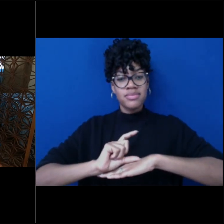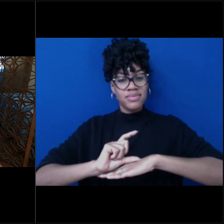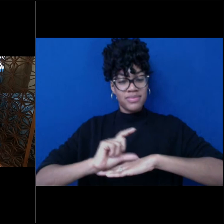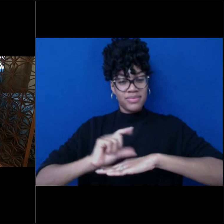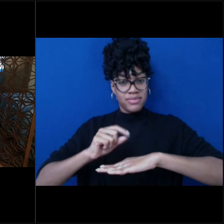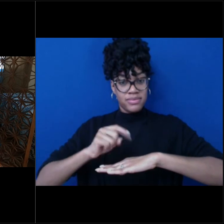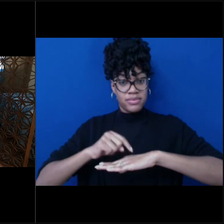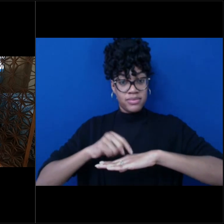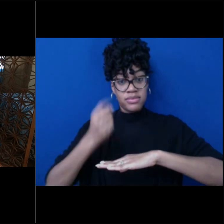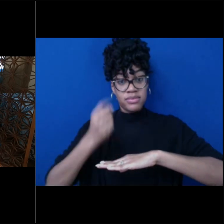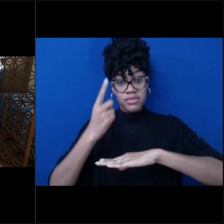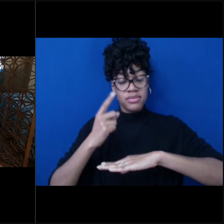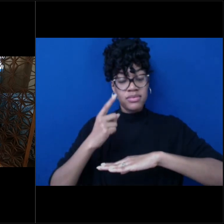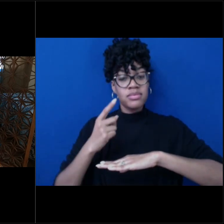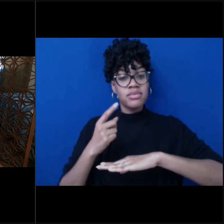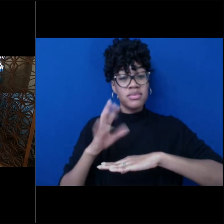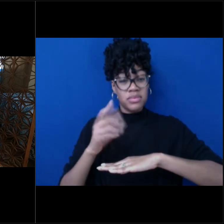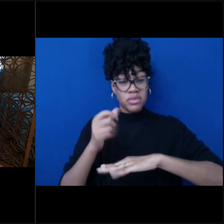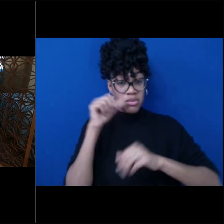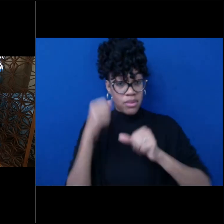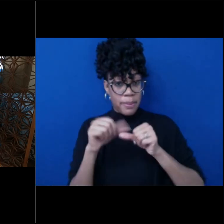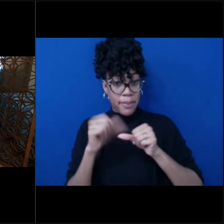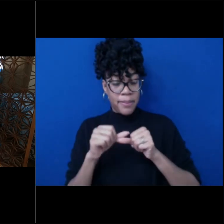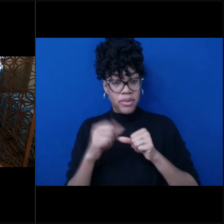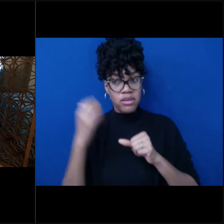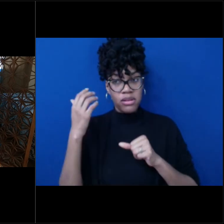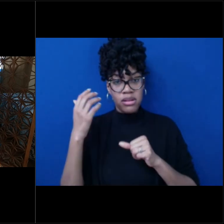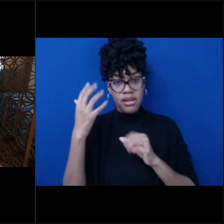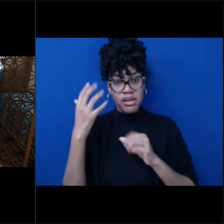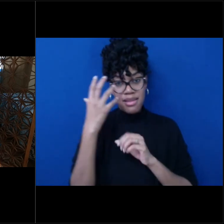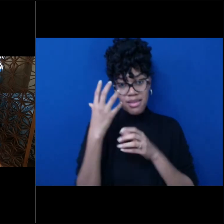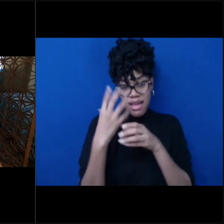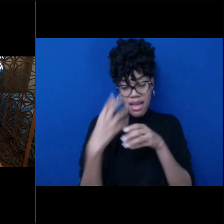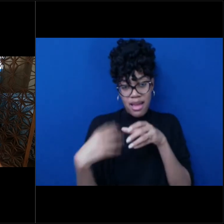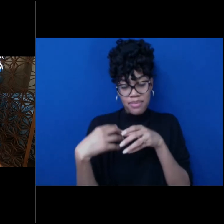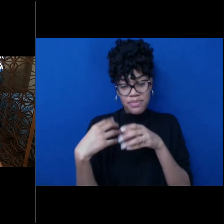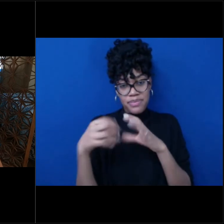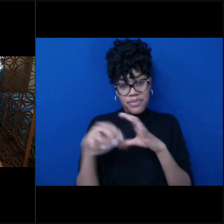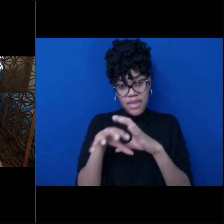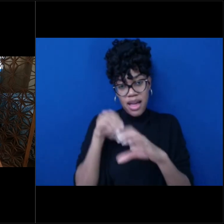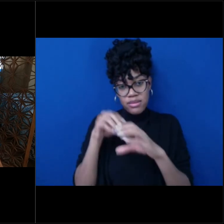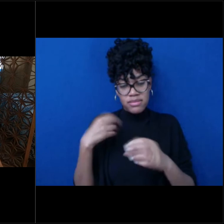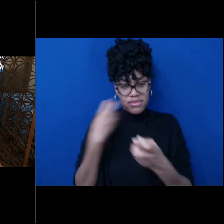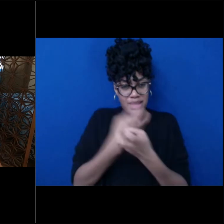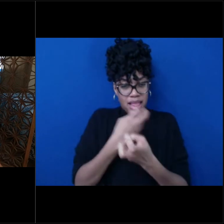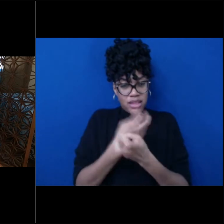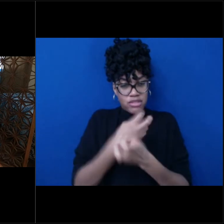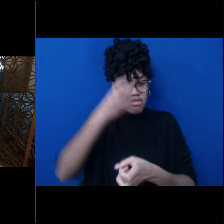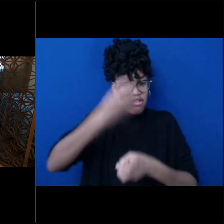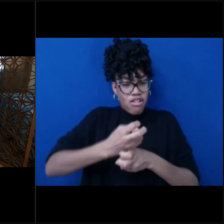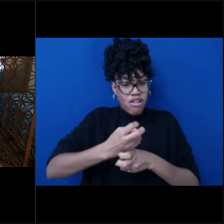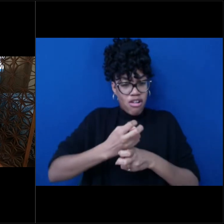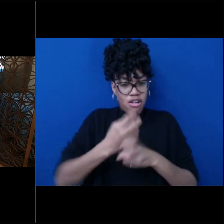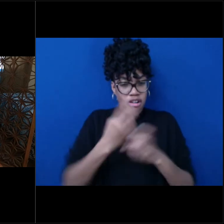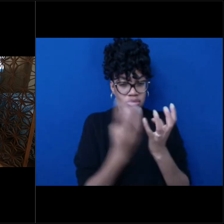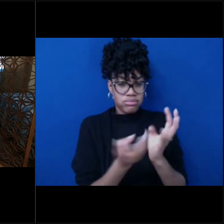'Cause we know that corals secrete this hard skeleton that protects the coral polyp body,